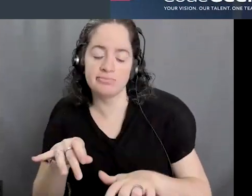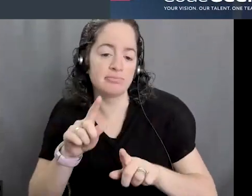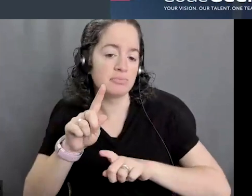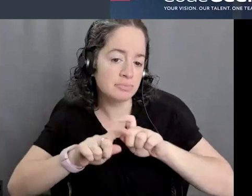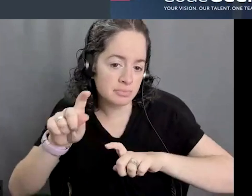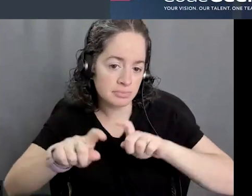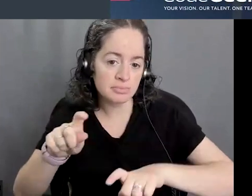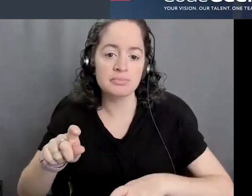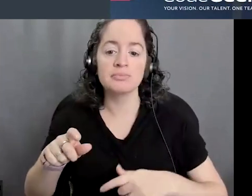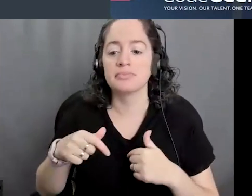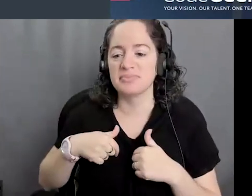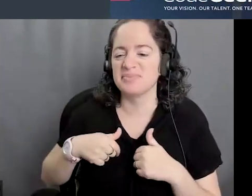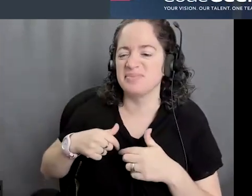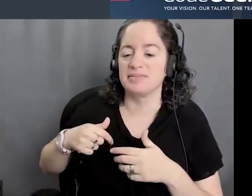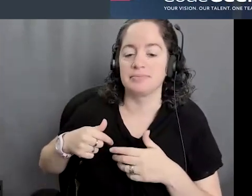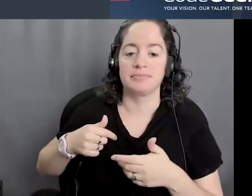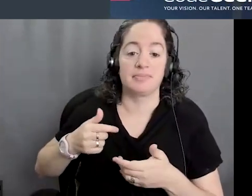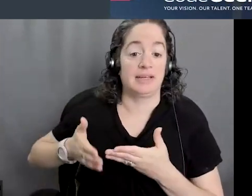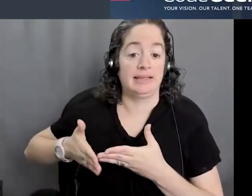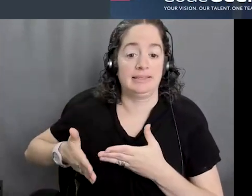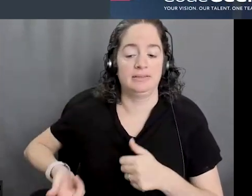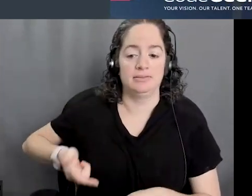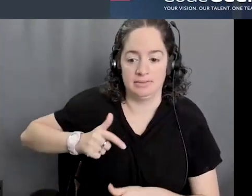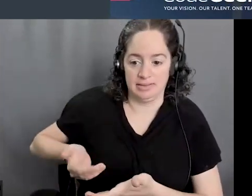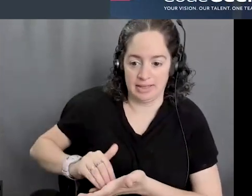and then I will come back at the end and ask them to our speakers.